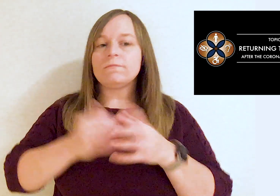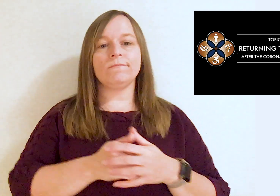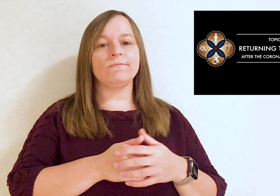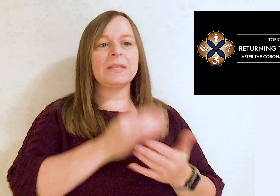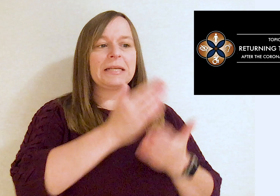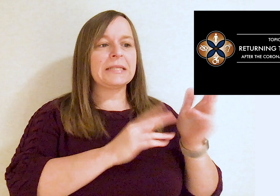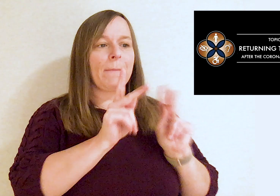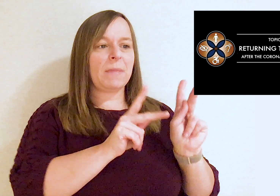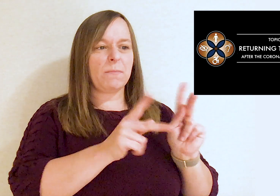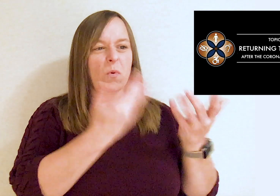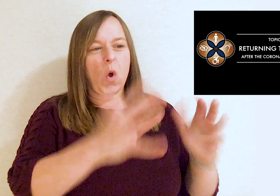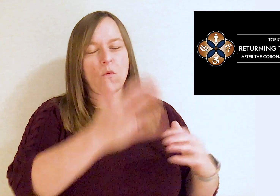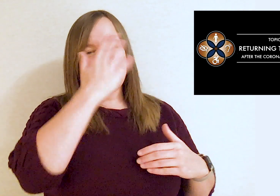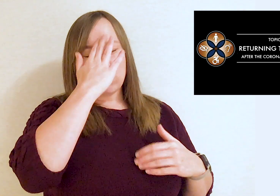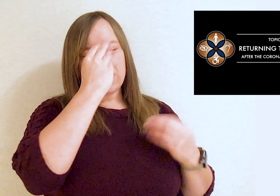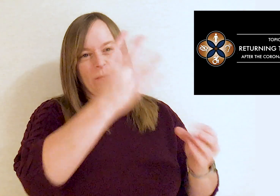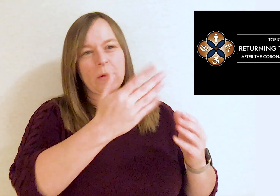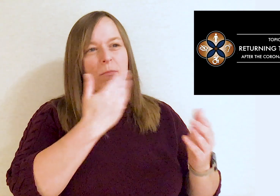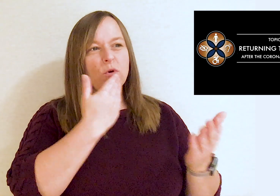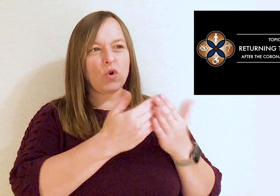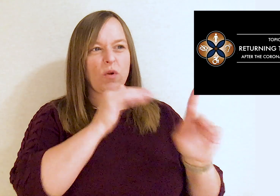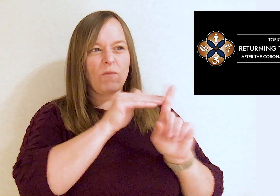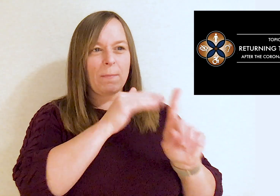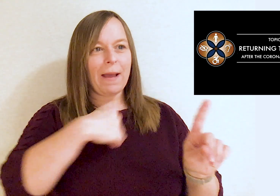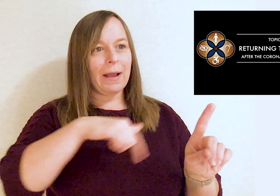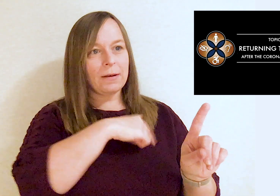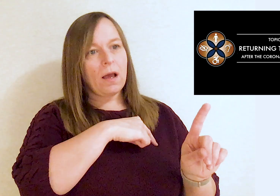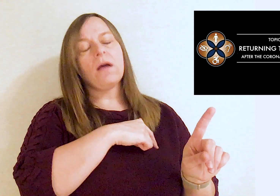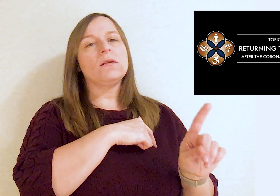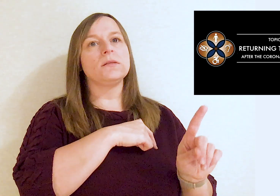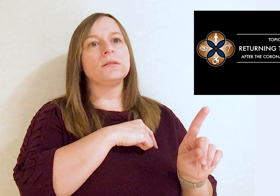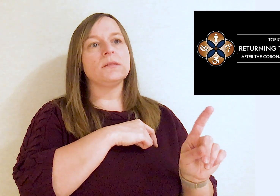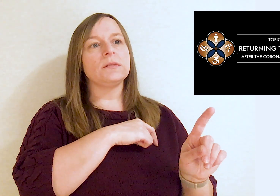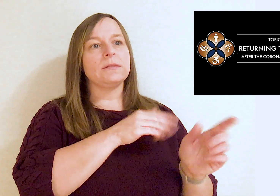While some folks may know this, it's always good to remind ourselves that those medical